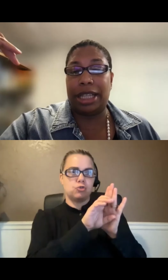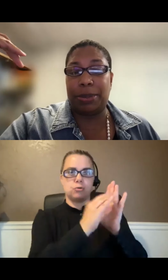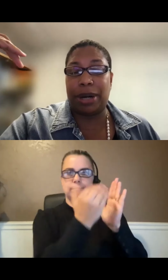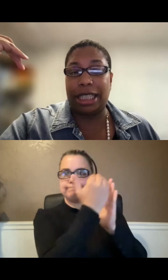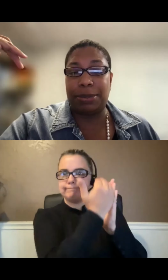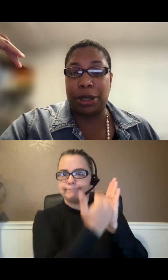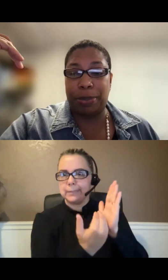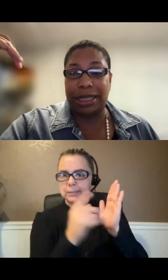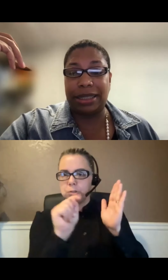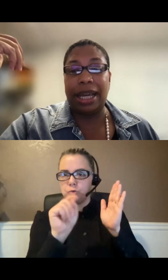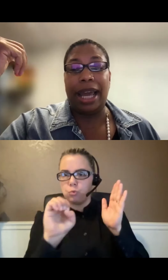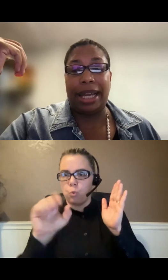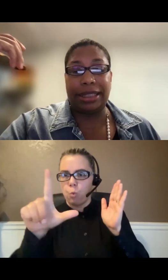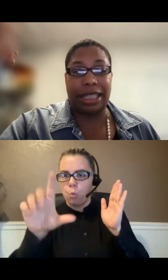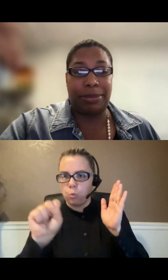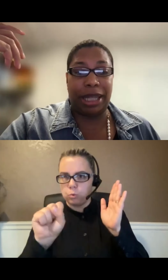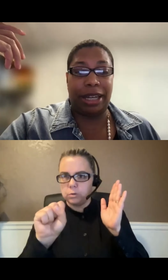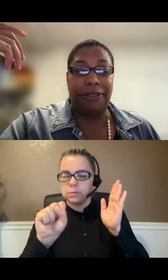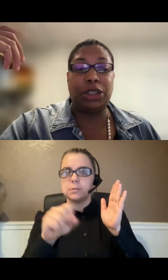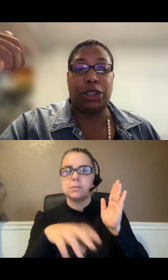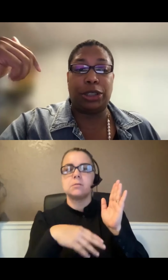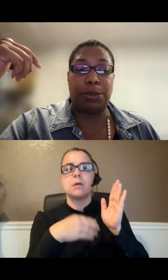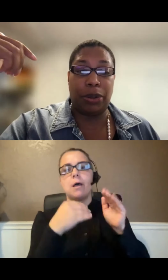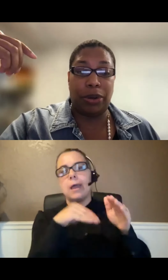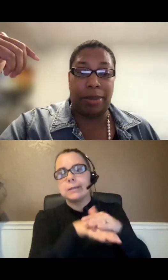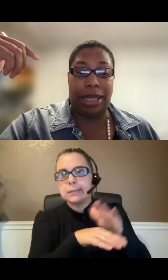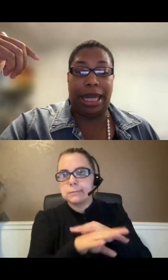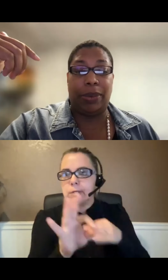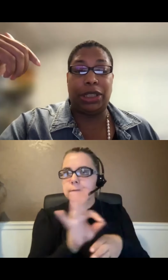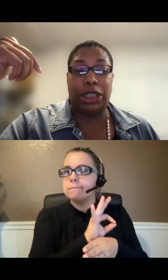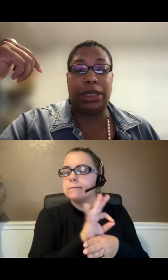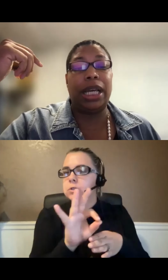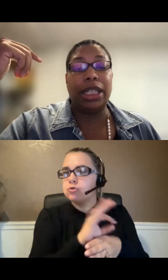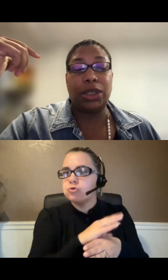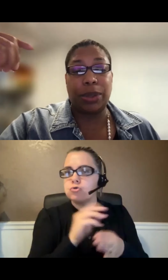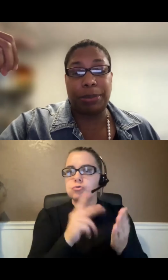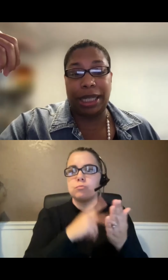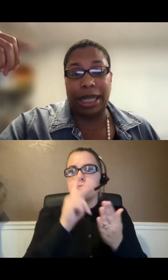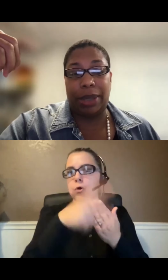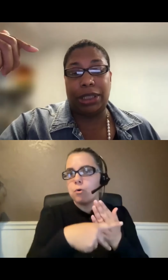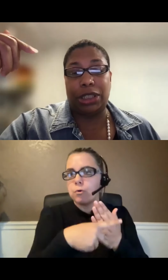enterprise, purpose, accessibility features, programming languages, scripting languages,